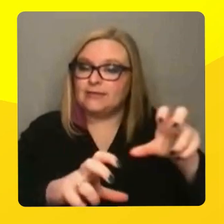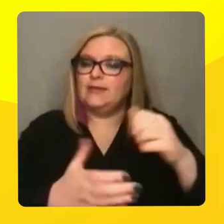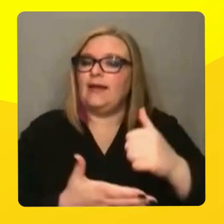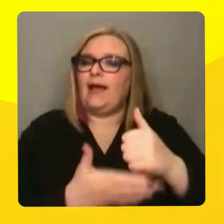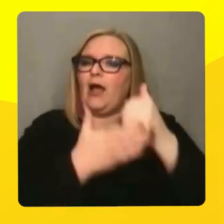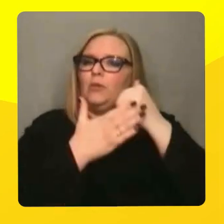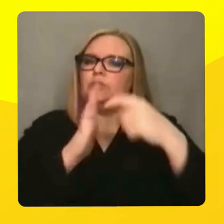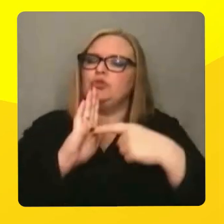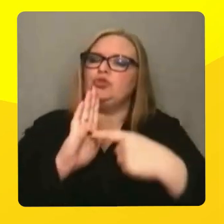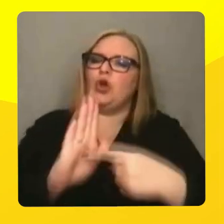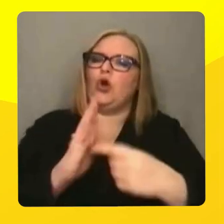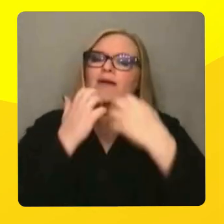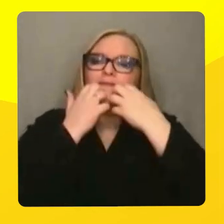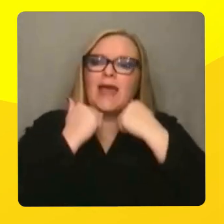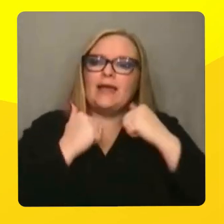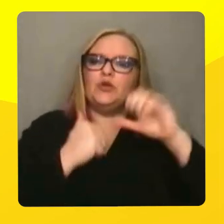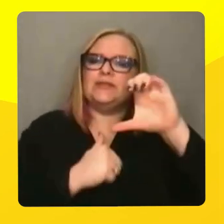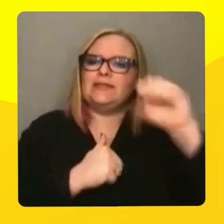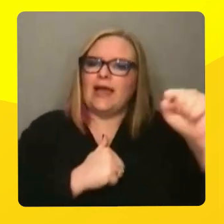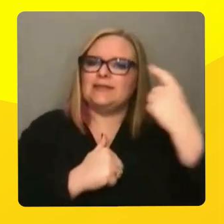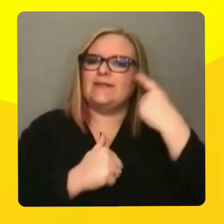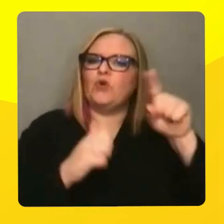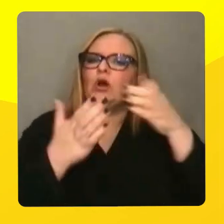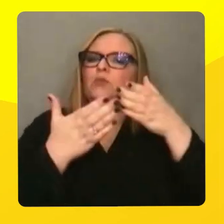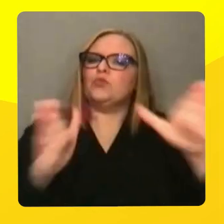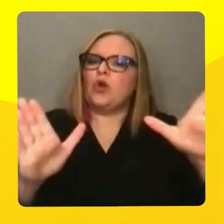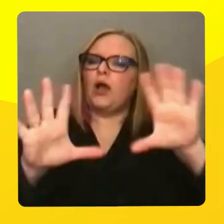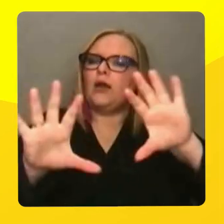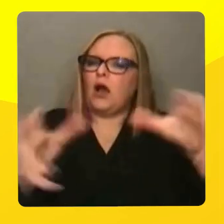of CS for a broader audience that's not in CS.